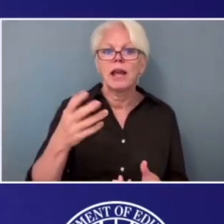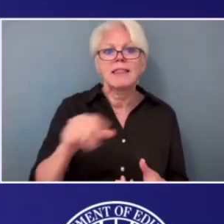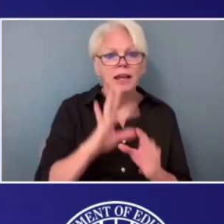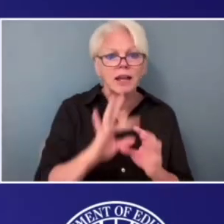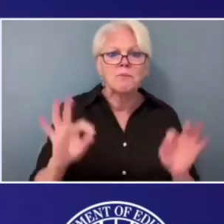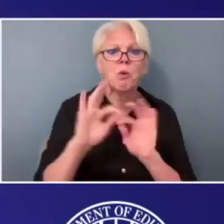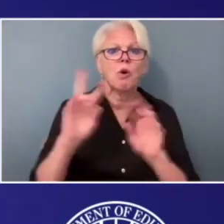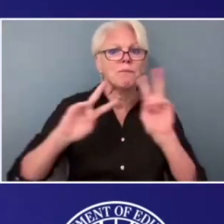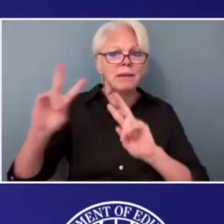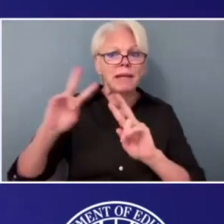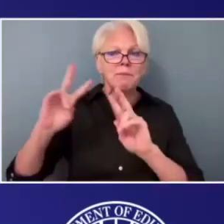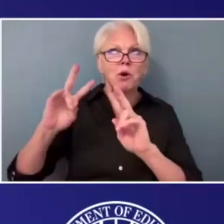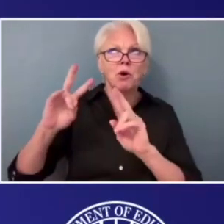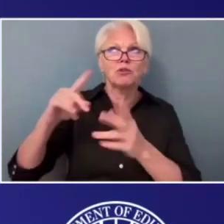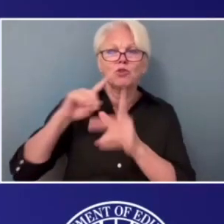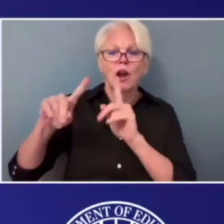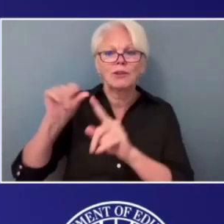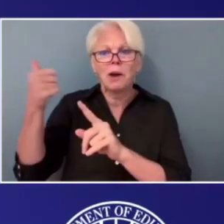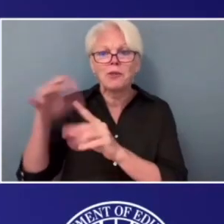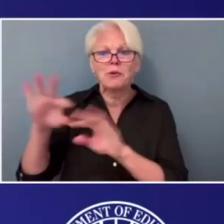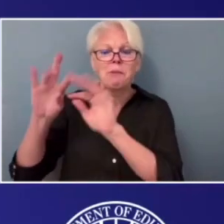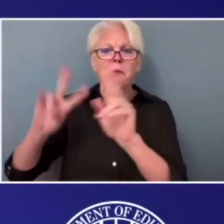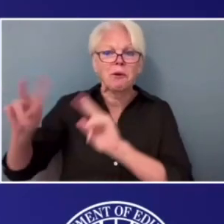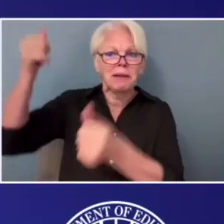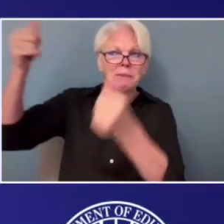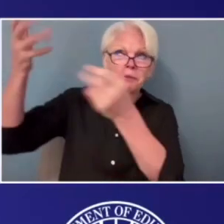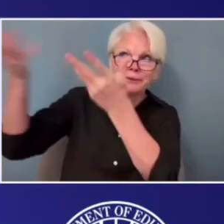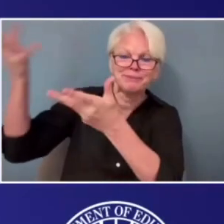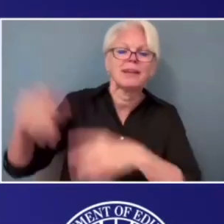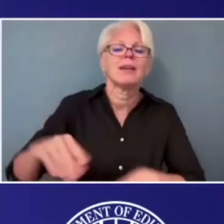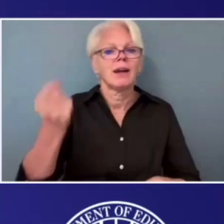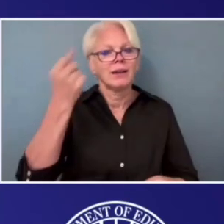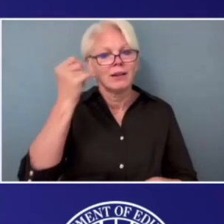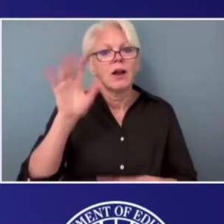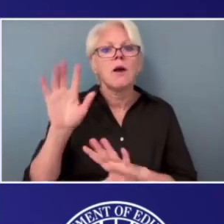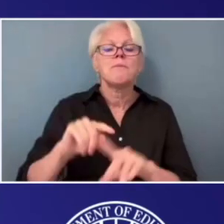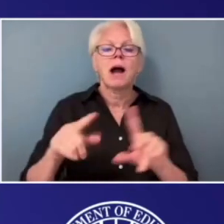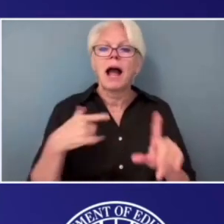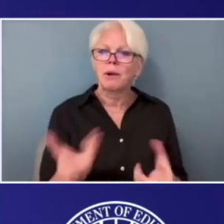important people. But I just want to understand. So Congress passes a law,